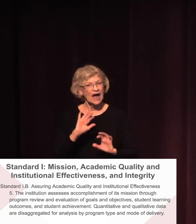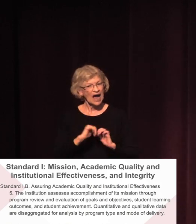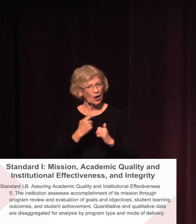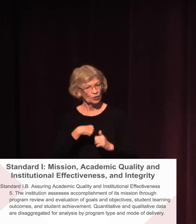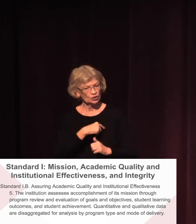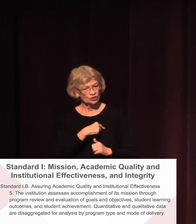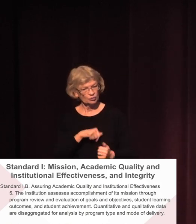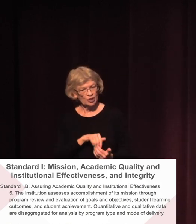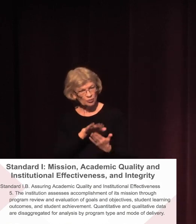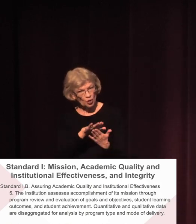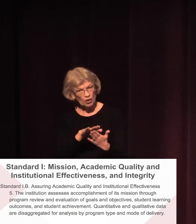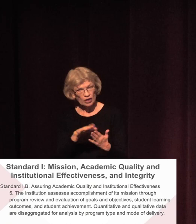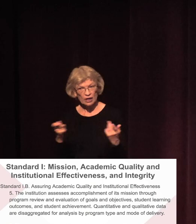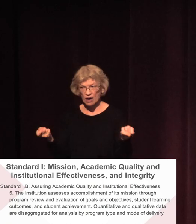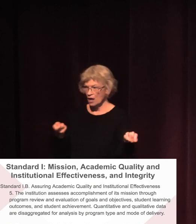We have a board policy, 2510 that